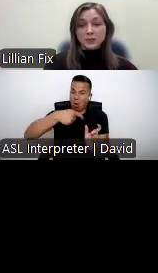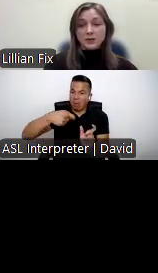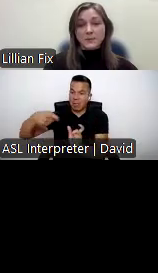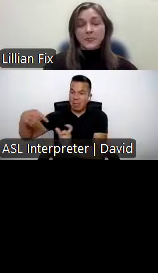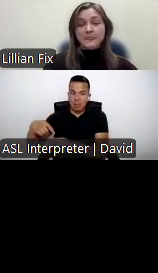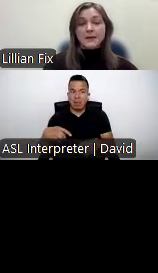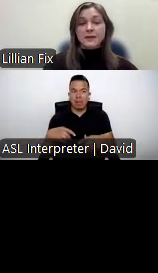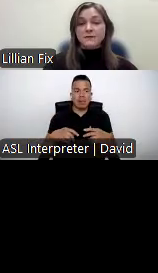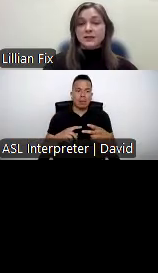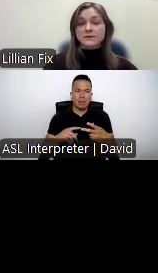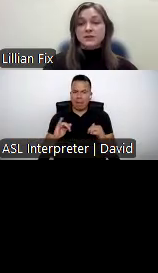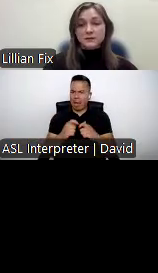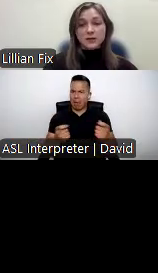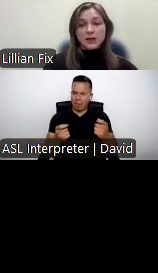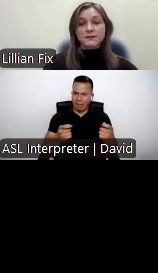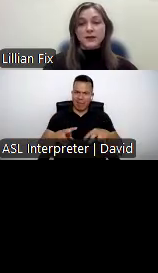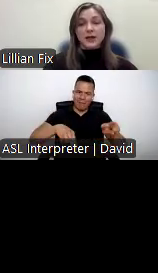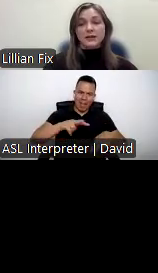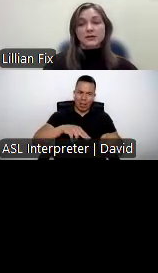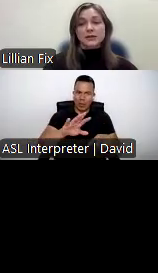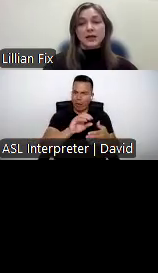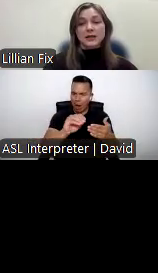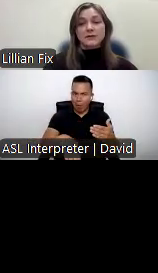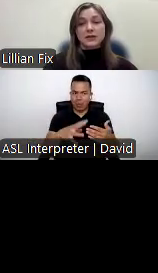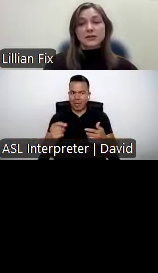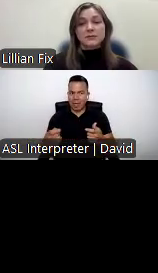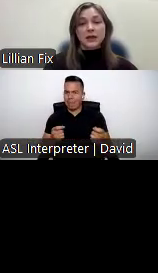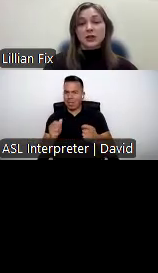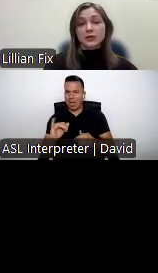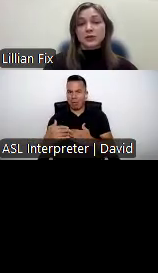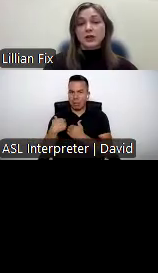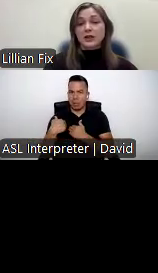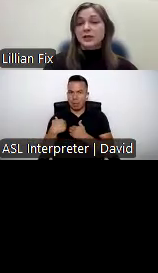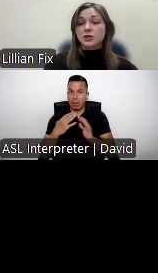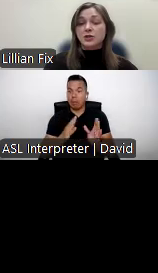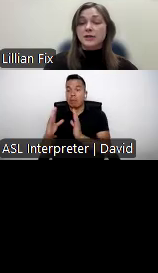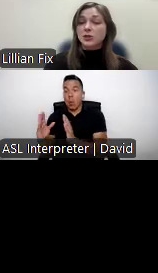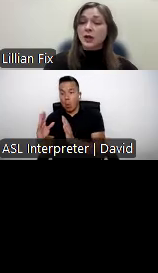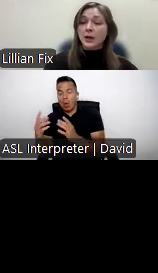responsibly. And the effective delivery of AI literacy activities may include contextualized